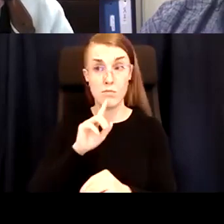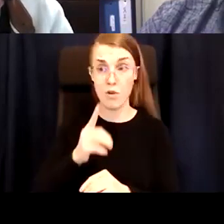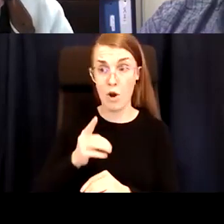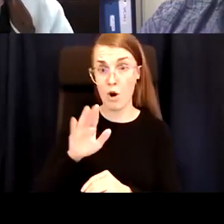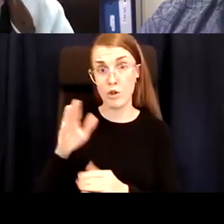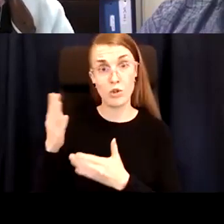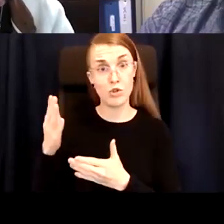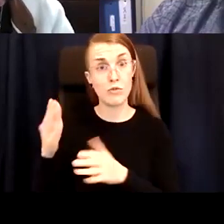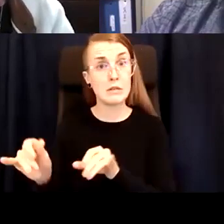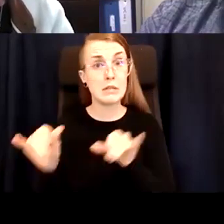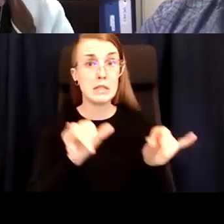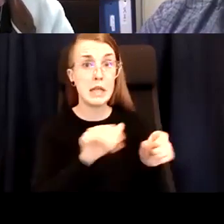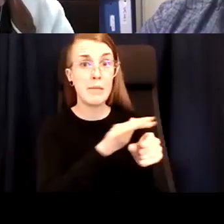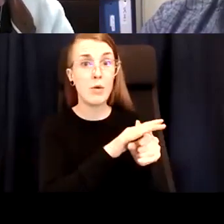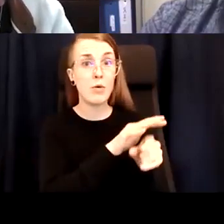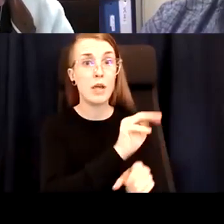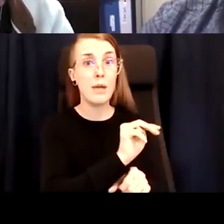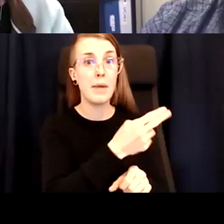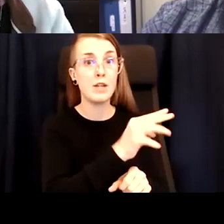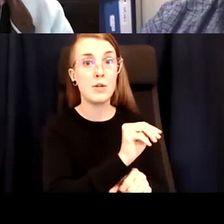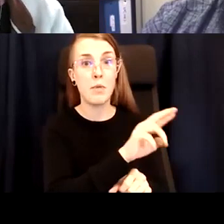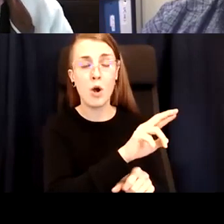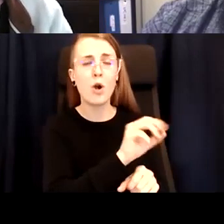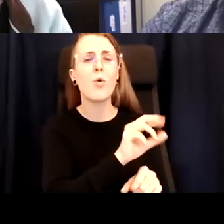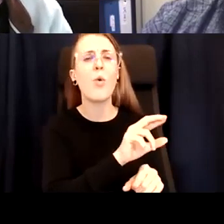or is it just different with different certifications.